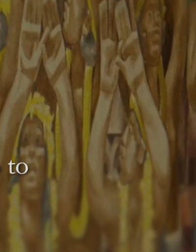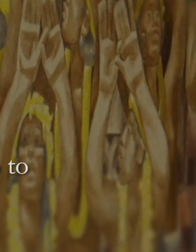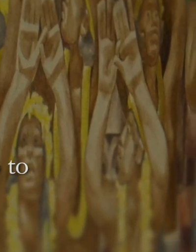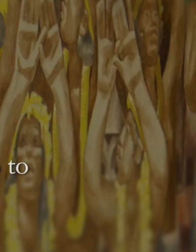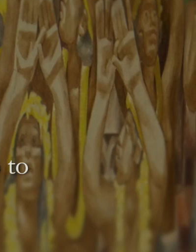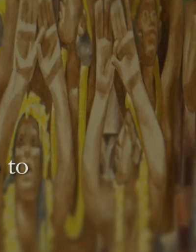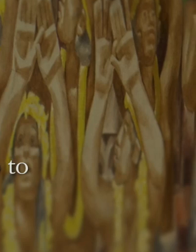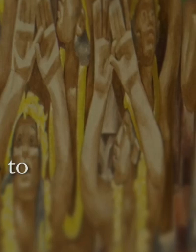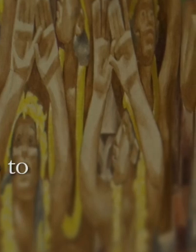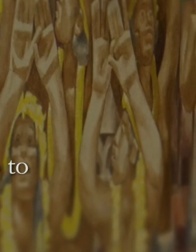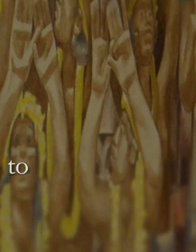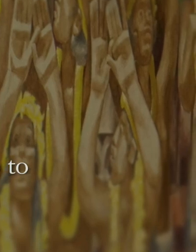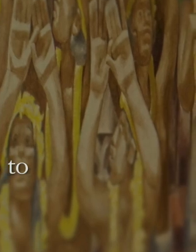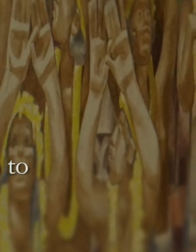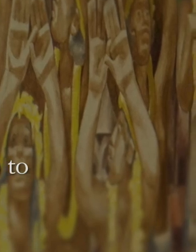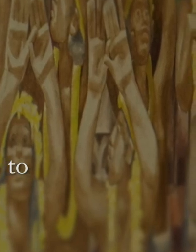you